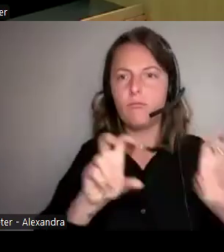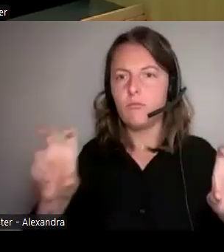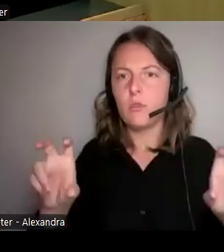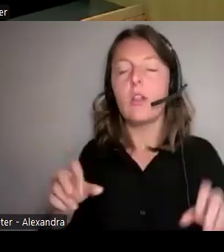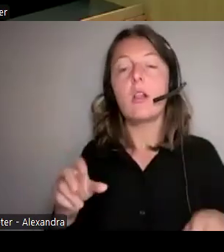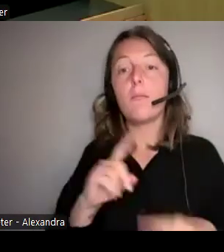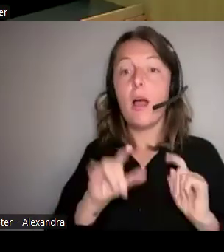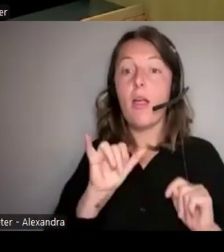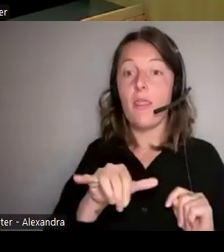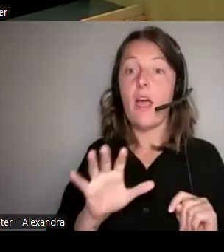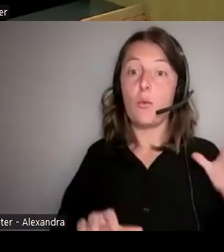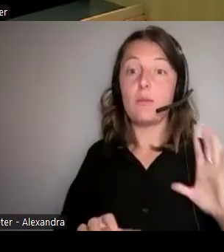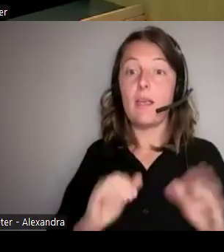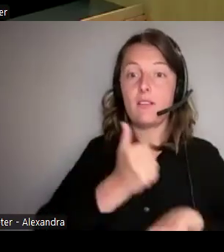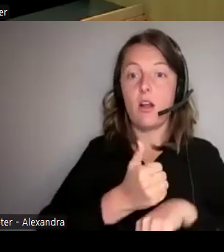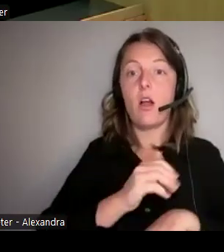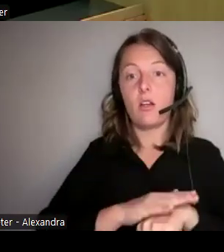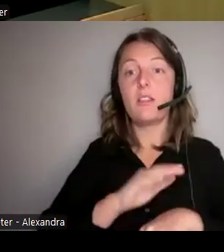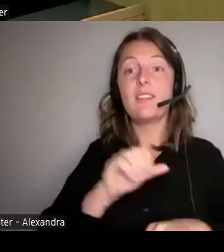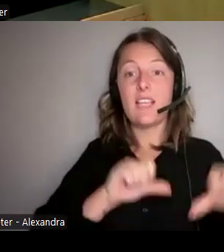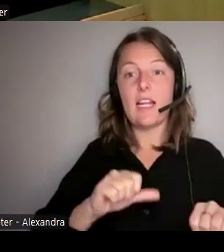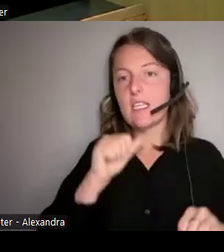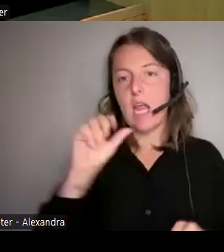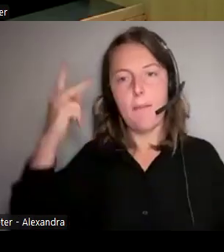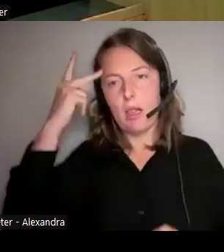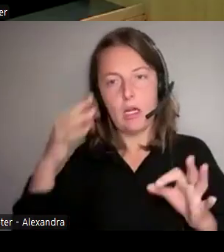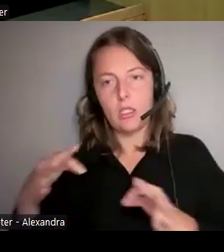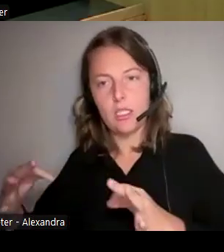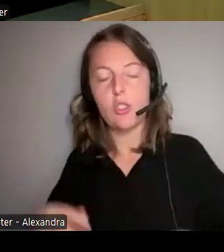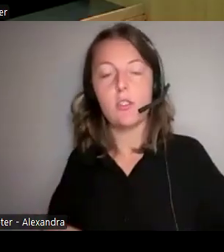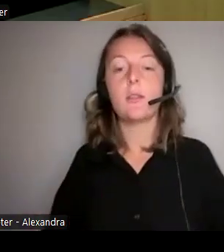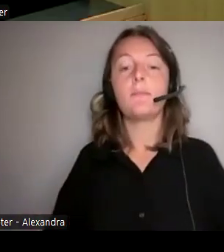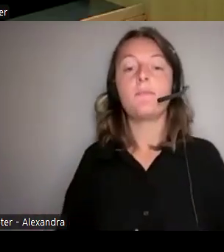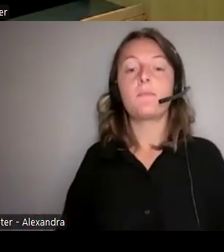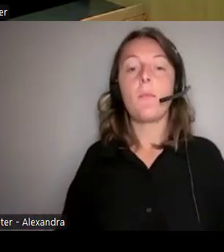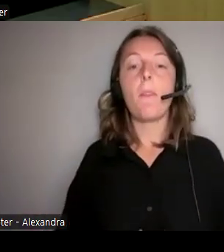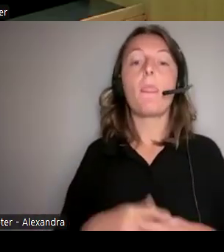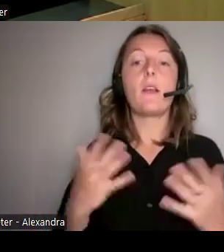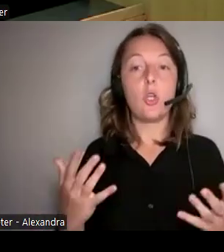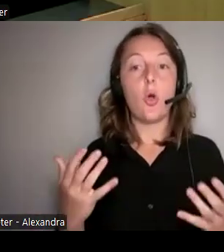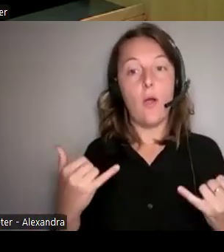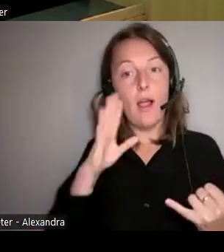and not so much on political decisions. Um there uh to this end I will be discussing the future